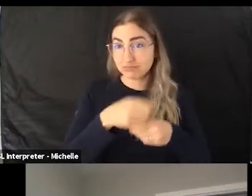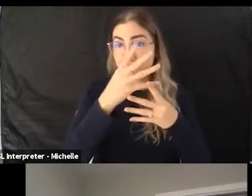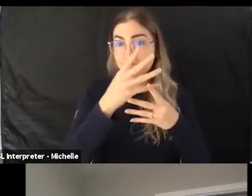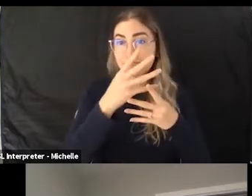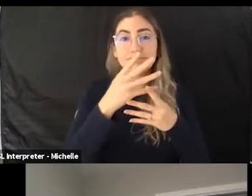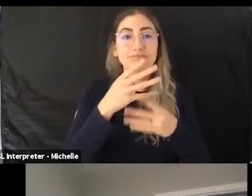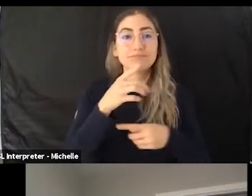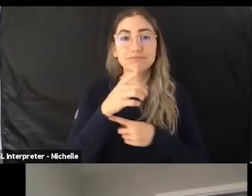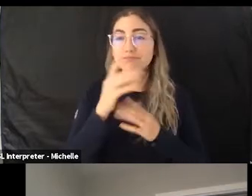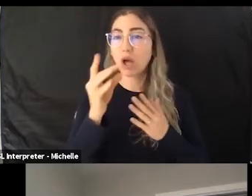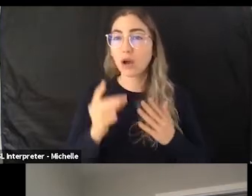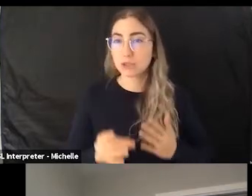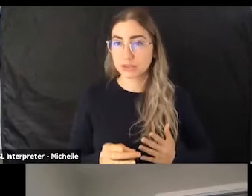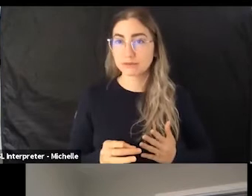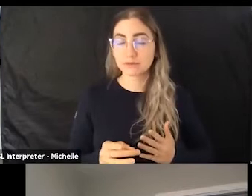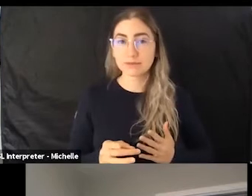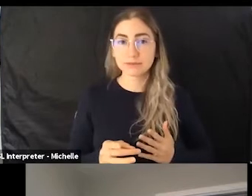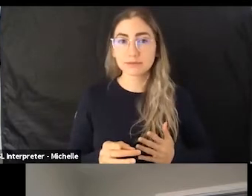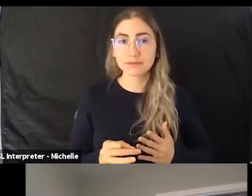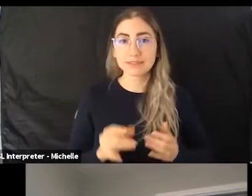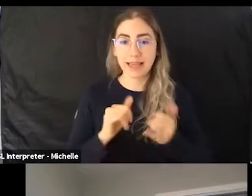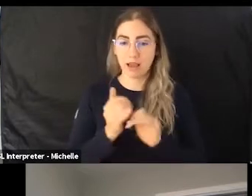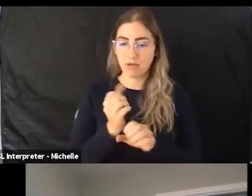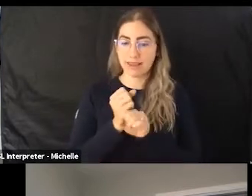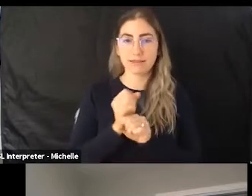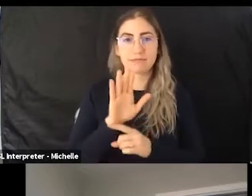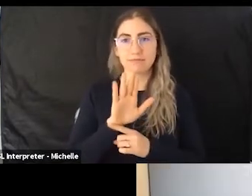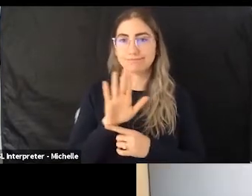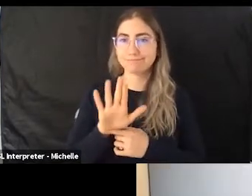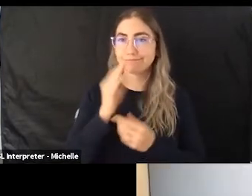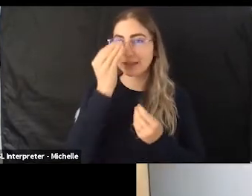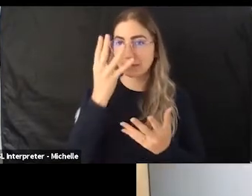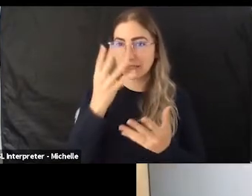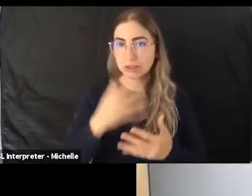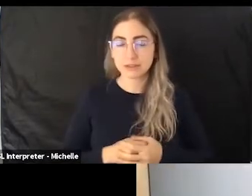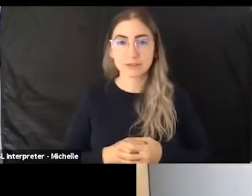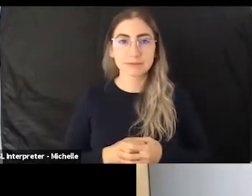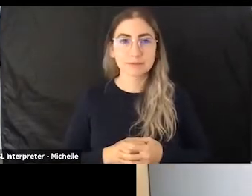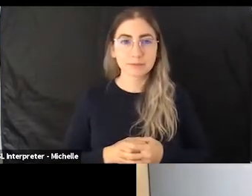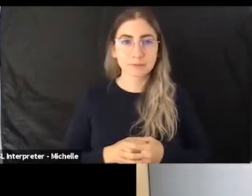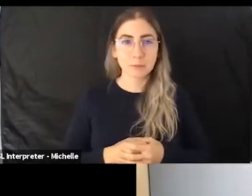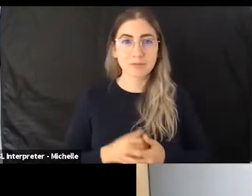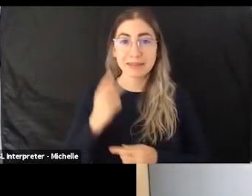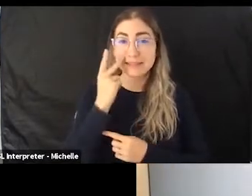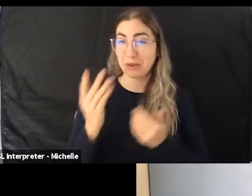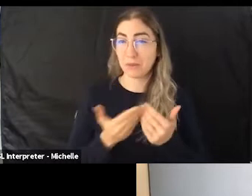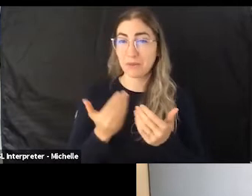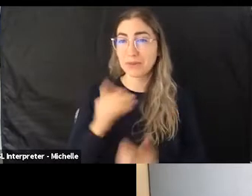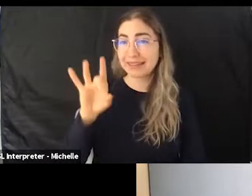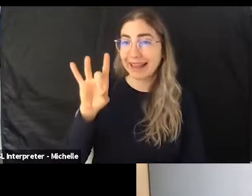FROM IN TERMS OF HOW THEY GOT THEIR INFORMATION. INFORMATION. AND YOU CAN SEE THAT ALMOST 80% OF RESPONDENTS